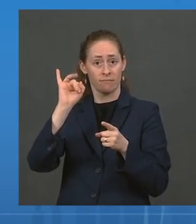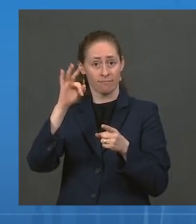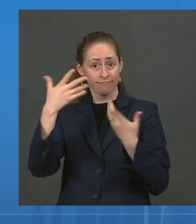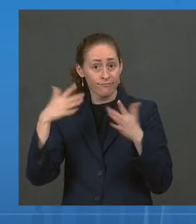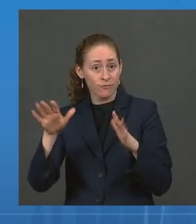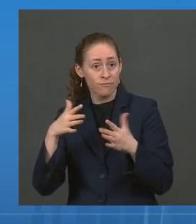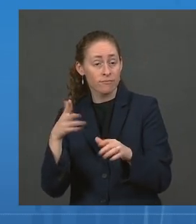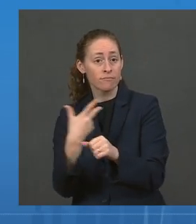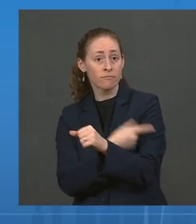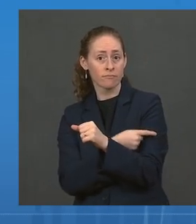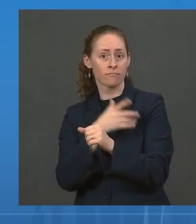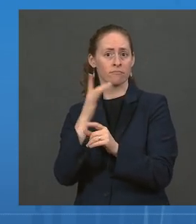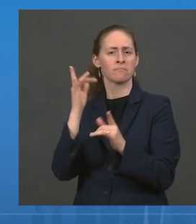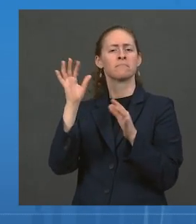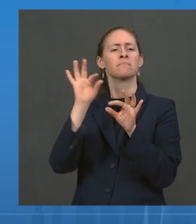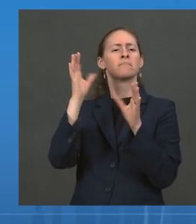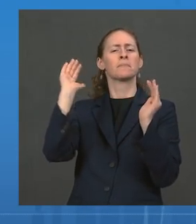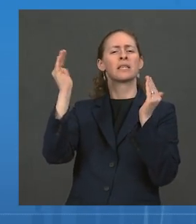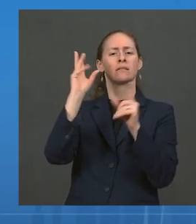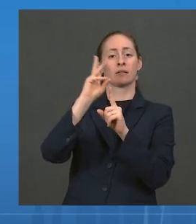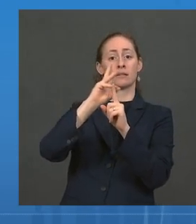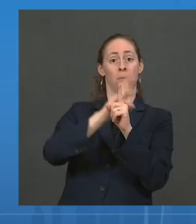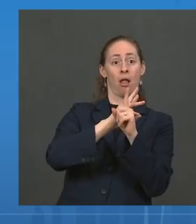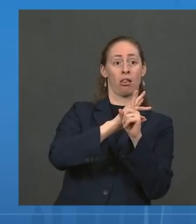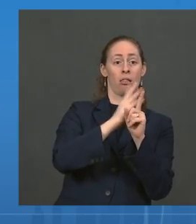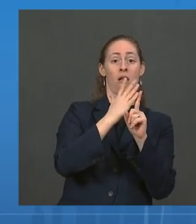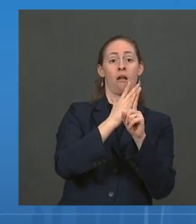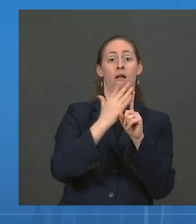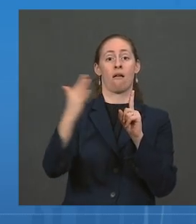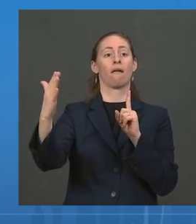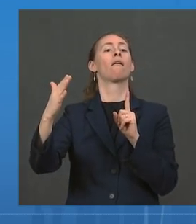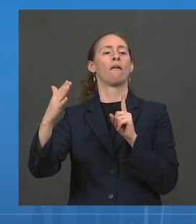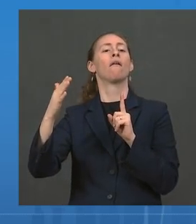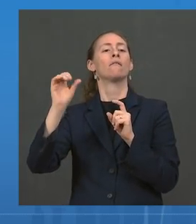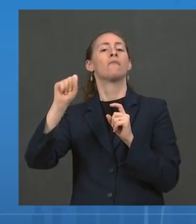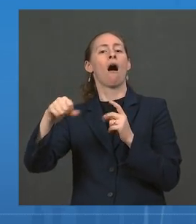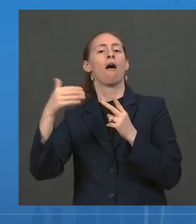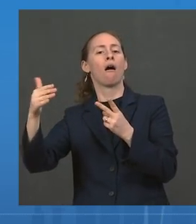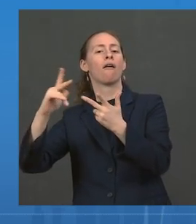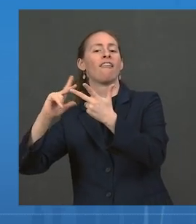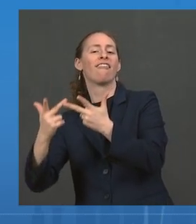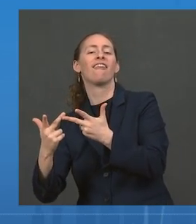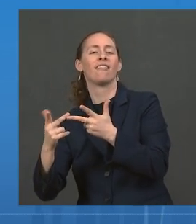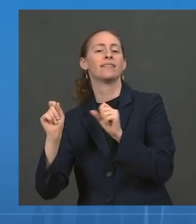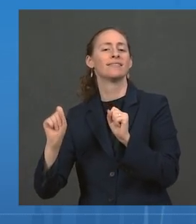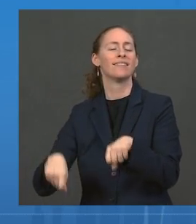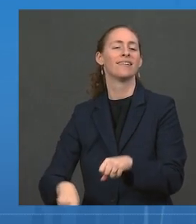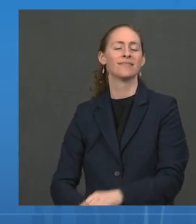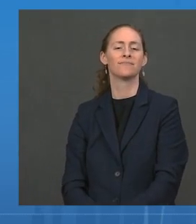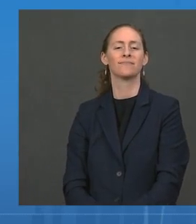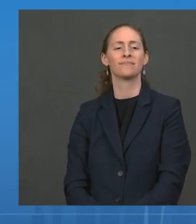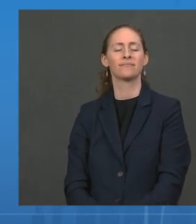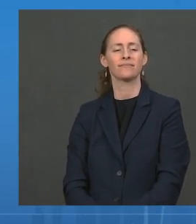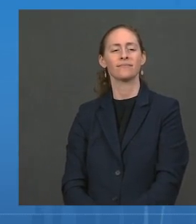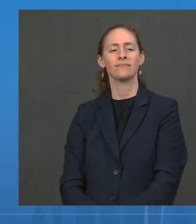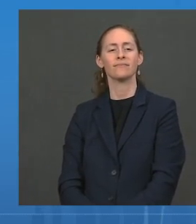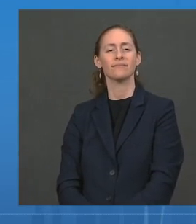or more ago and eligible for a boost, get a boost. Because as a matter of fact, the data that I just showed you